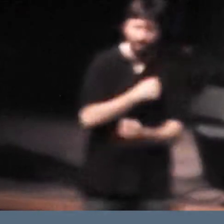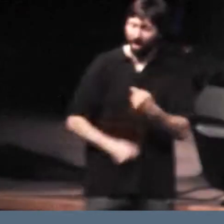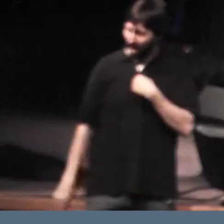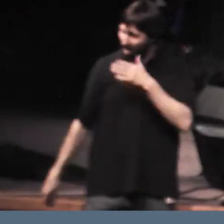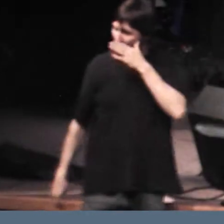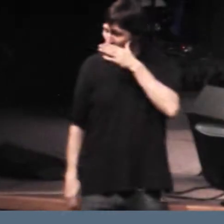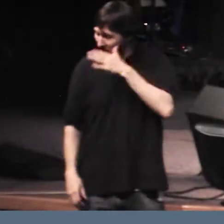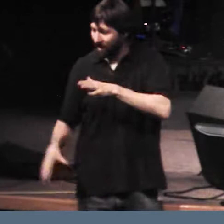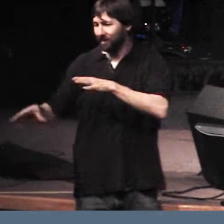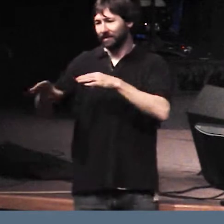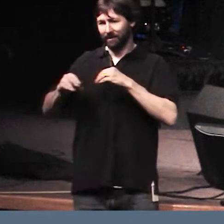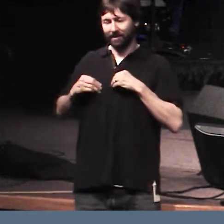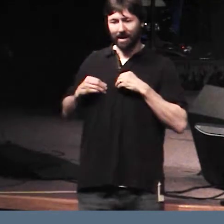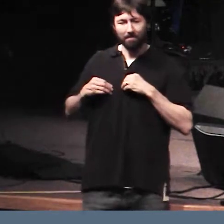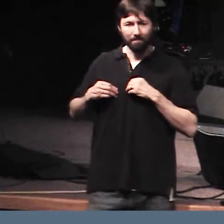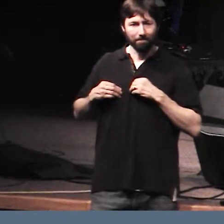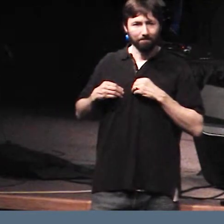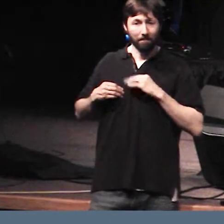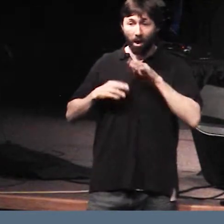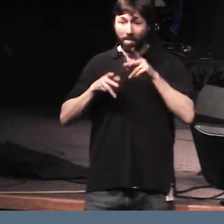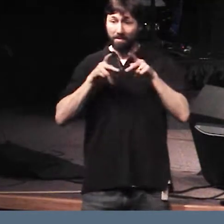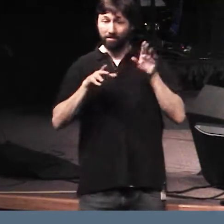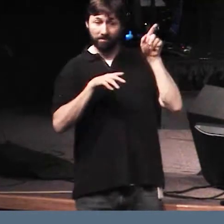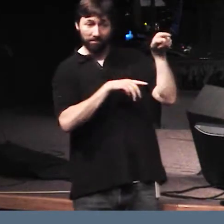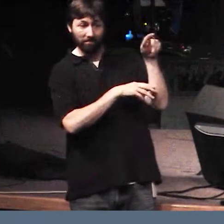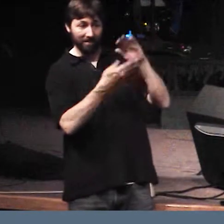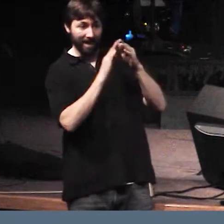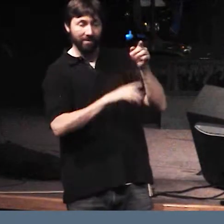I'm going to go and tell all my fellow townsmen and let them know that you are a woman of